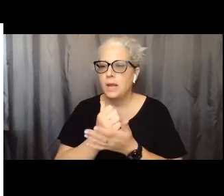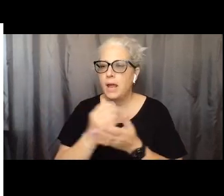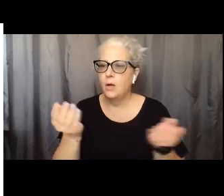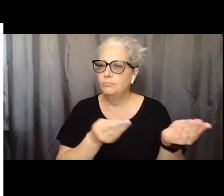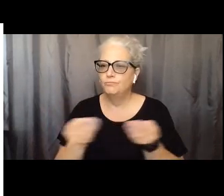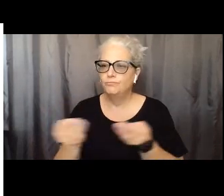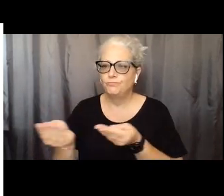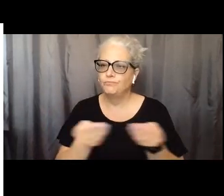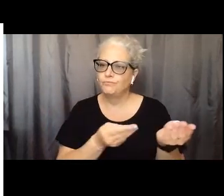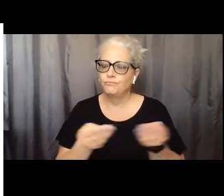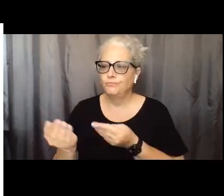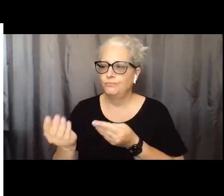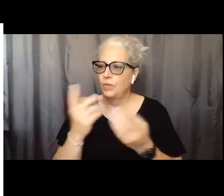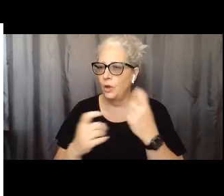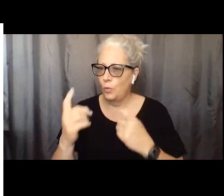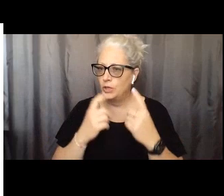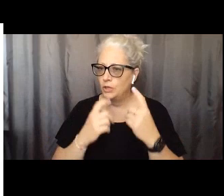[Rachelle Johnson (DES)] So if you do have any questions